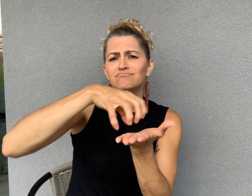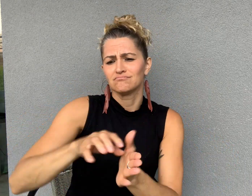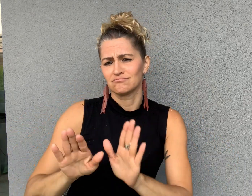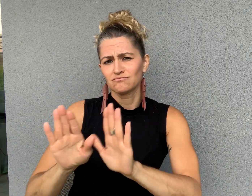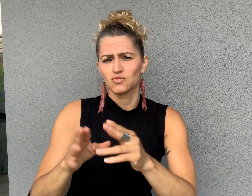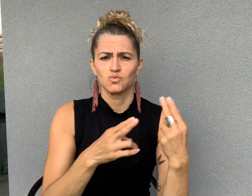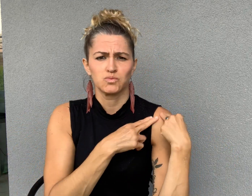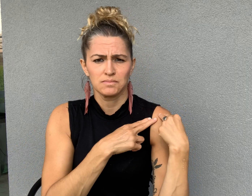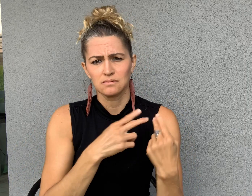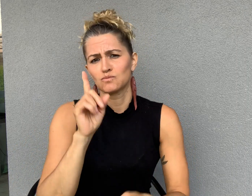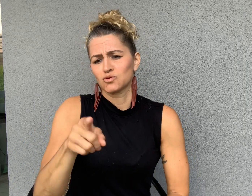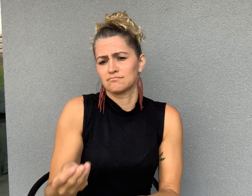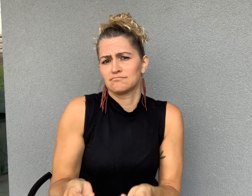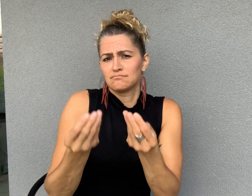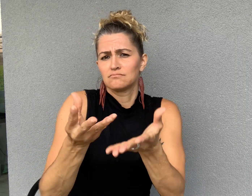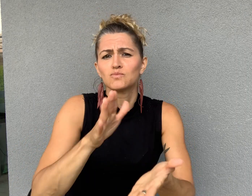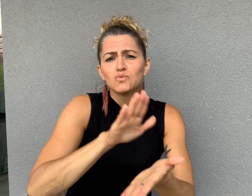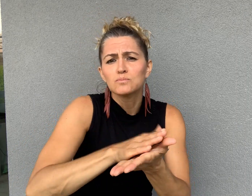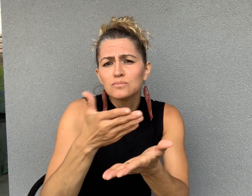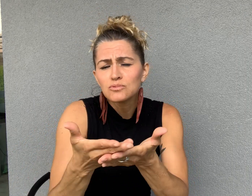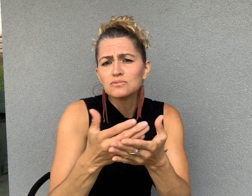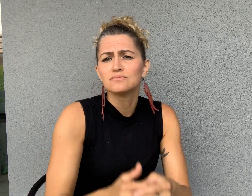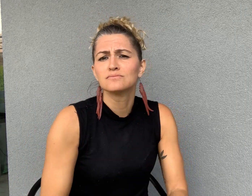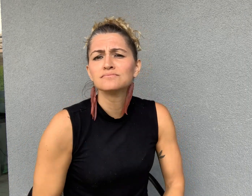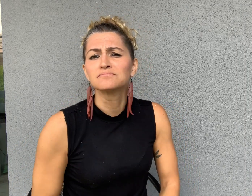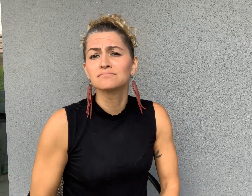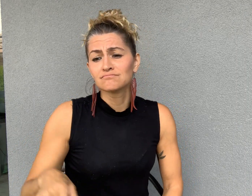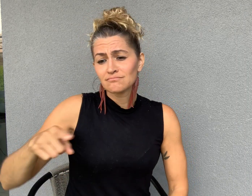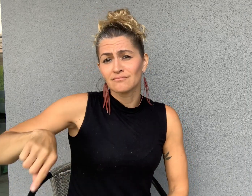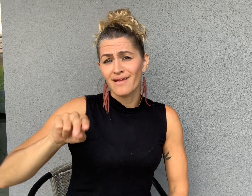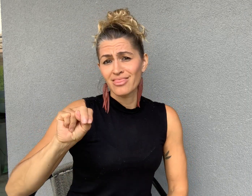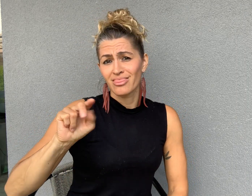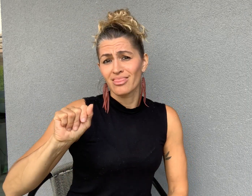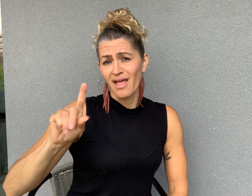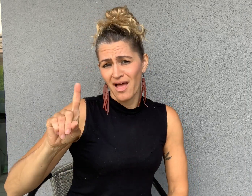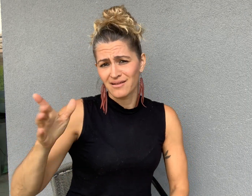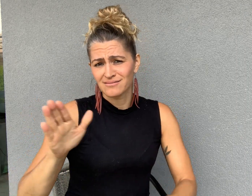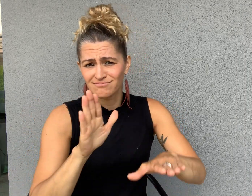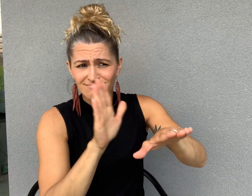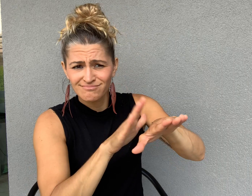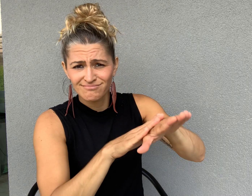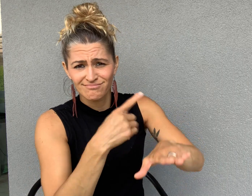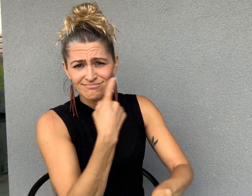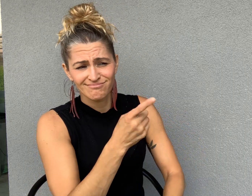stations to provide interpreters. NAD asserts